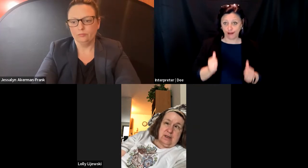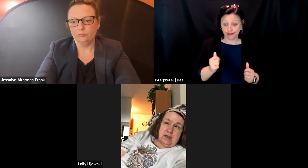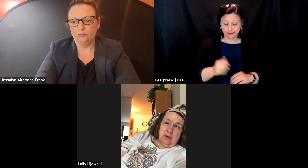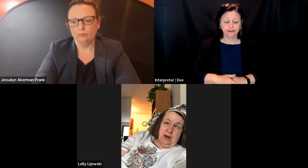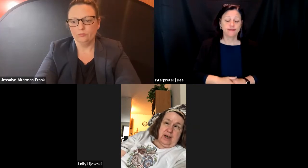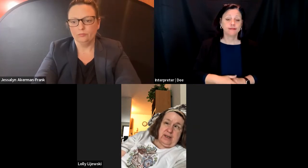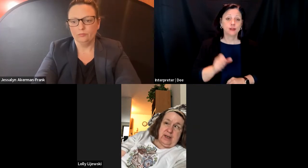Again, I've come to hearing loss later in my life, and my primary disability most of my life has been blindness,